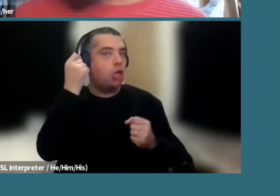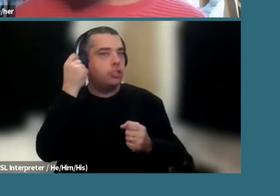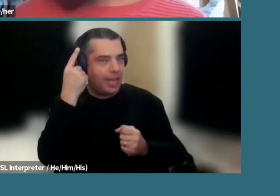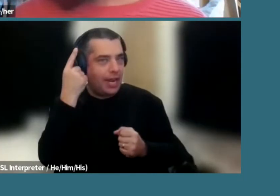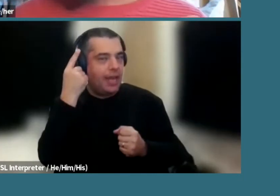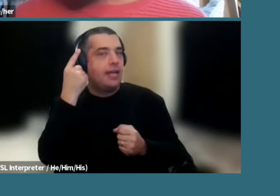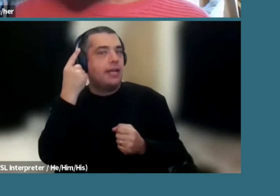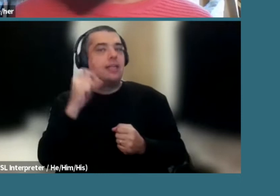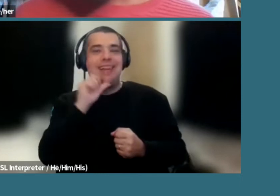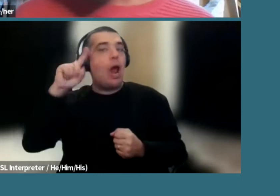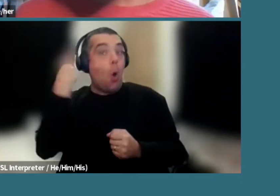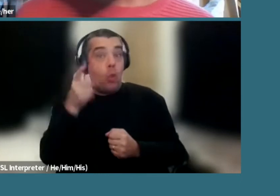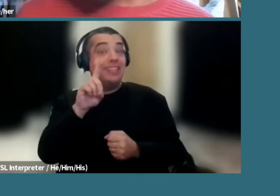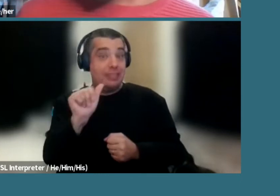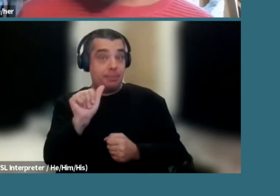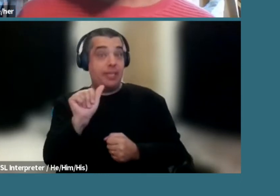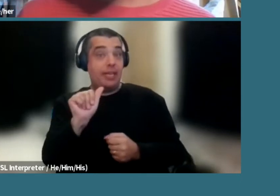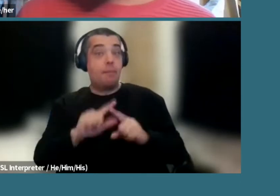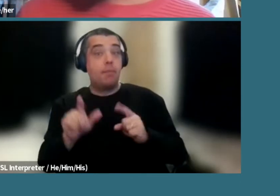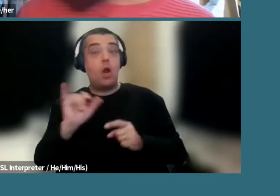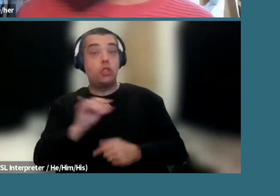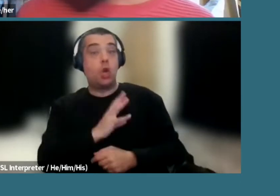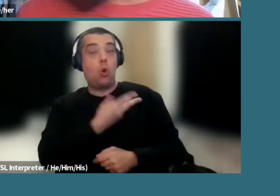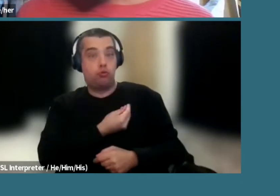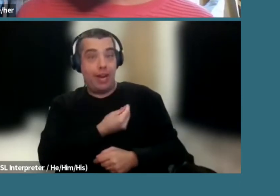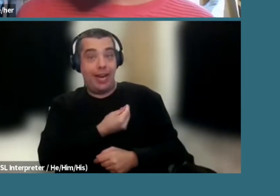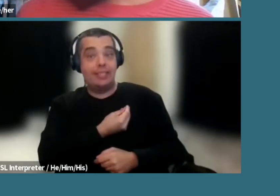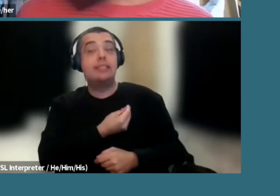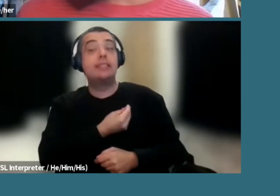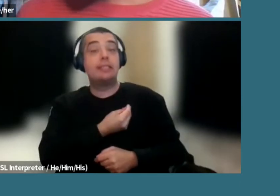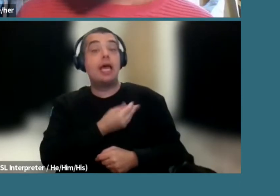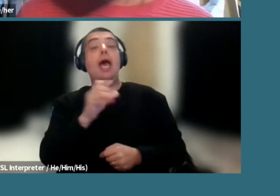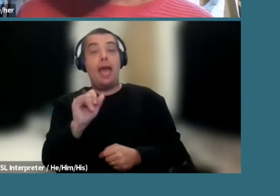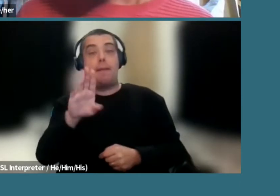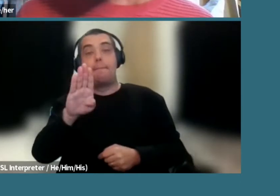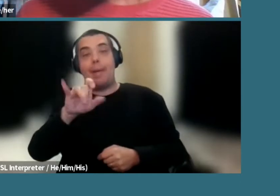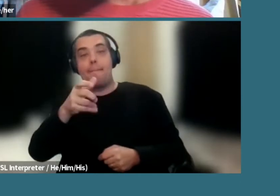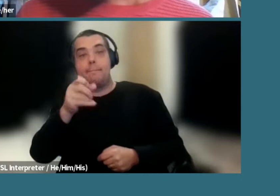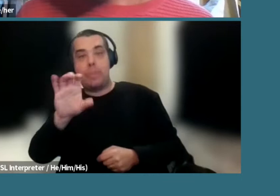disability but trans community, queer communities and BIPOC communities.